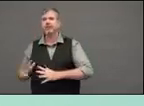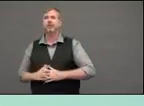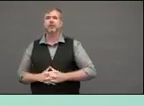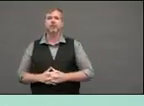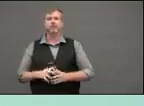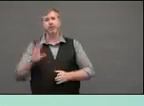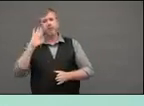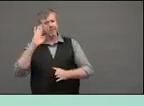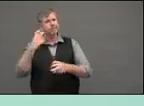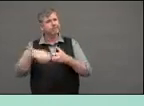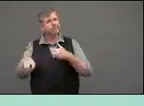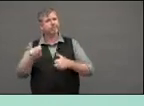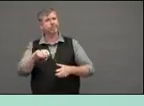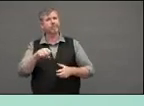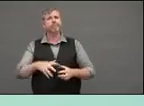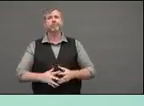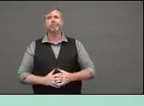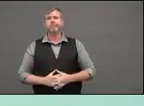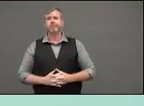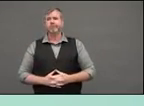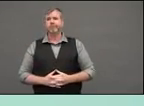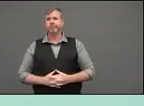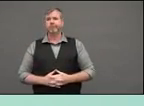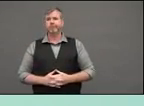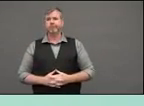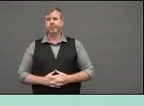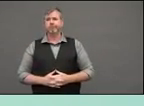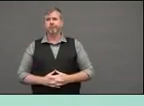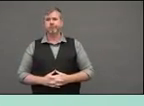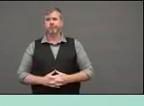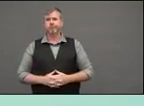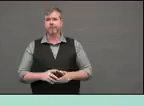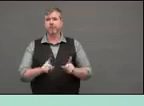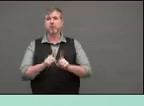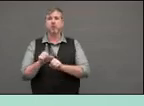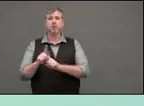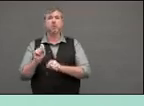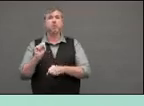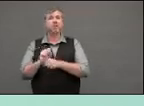you know like i mentioned work for some of us that just graduated